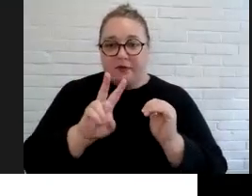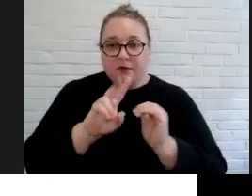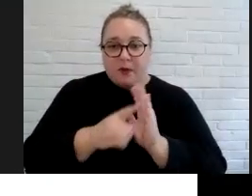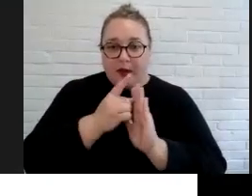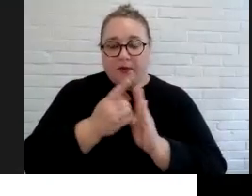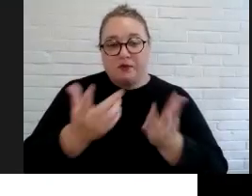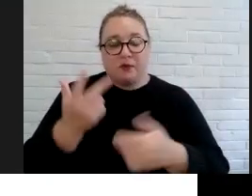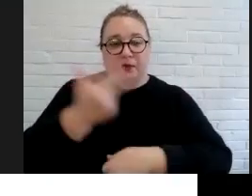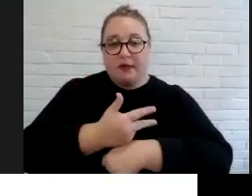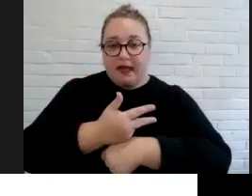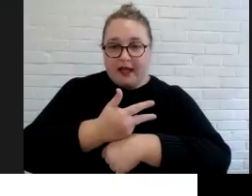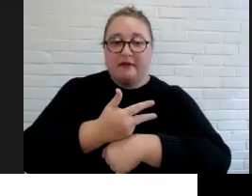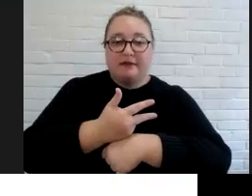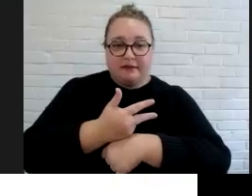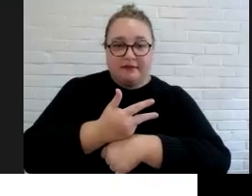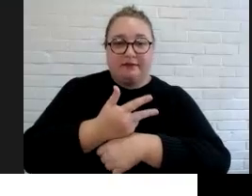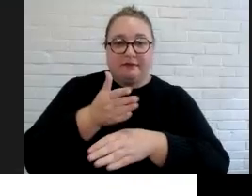of the due date and whatnot.